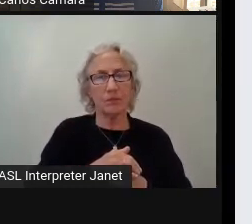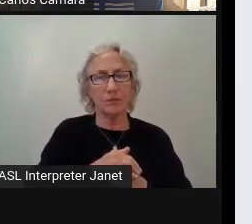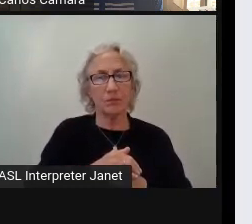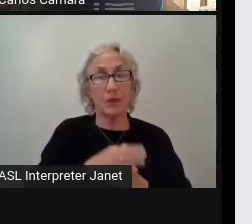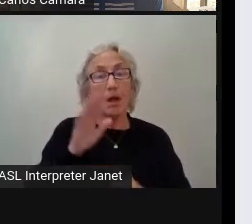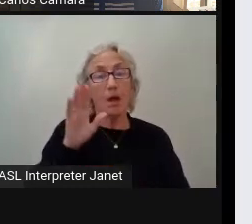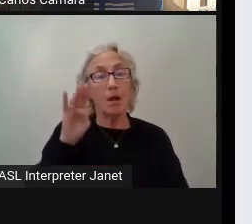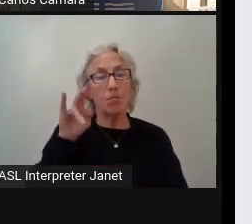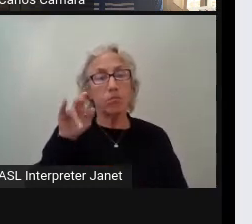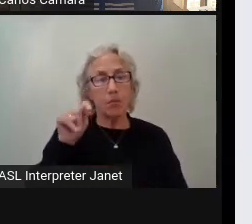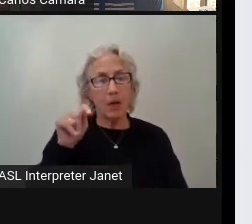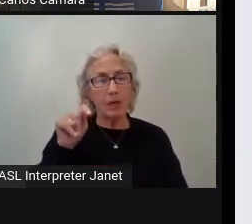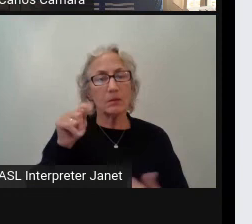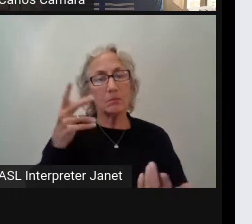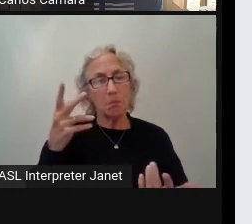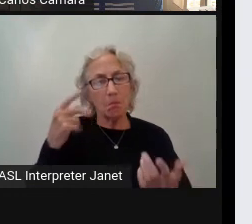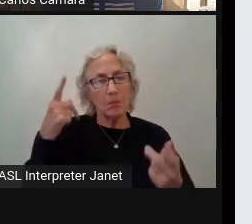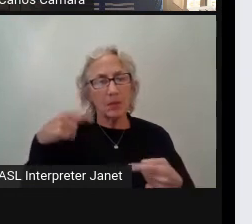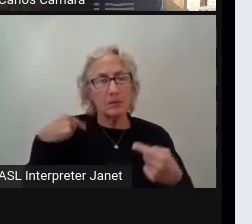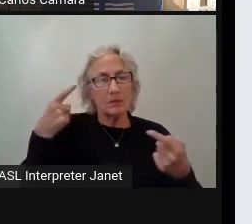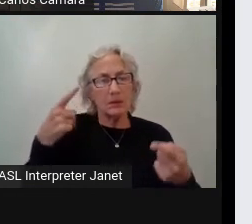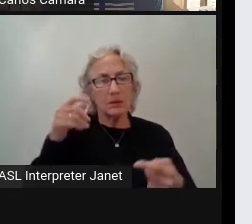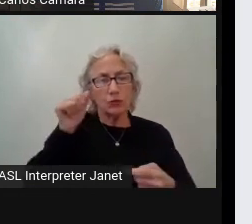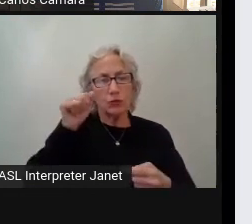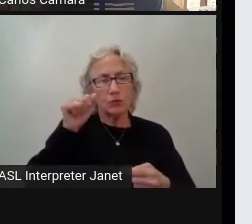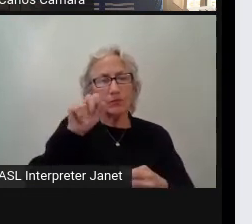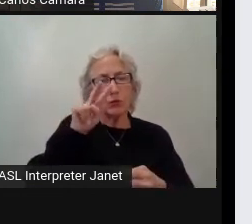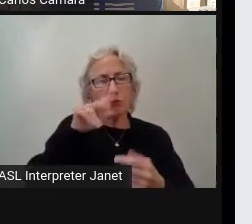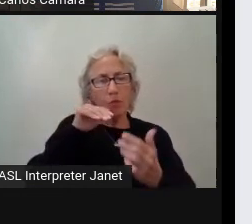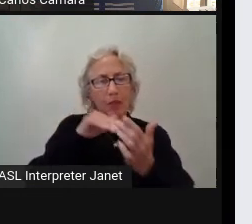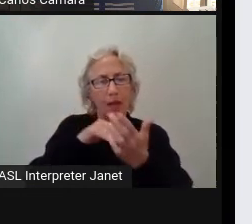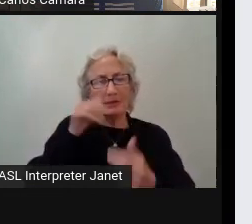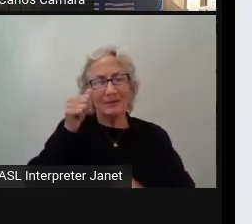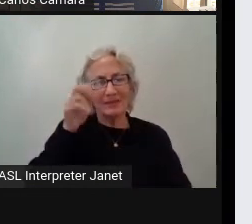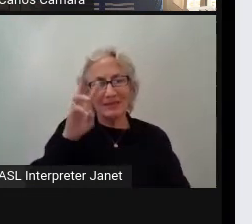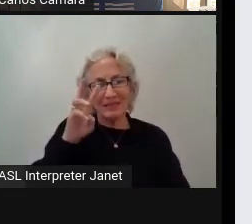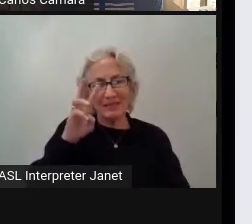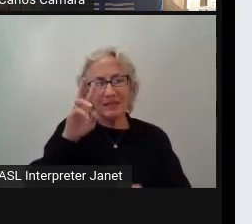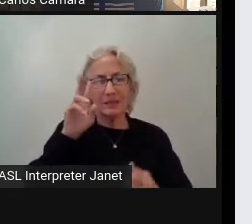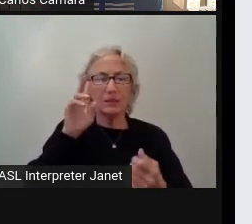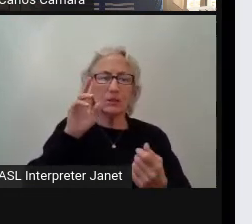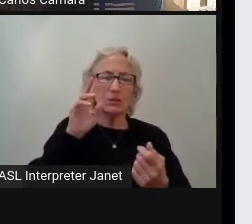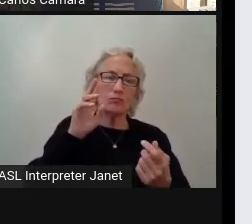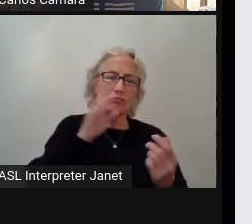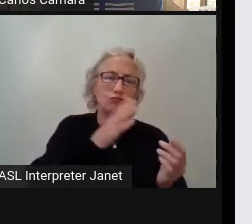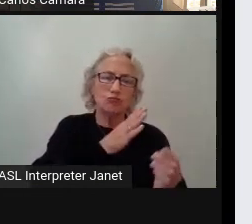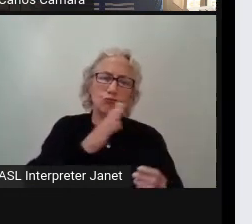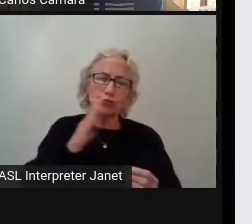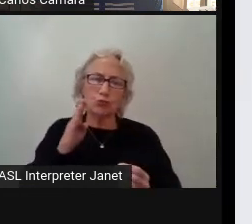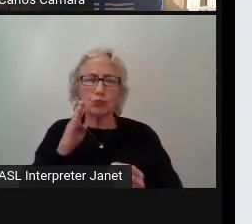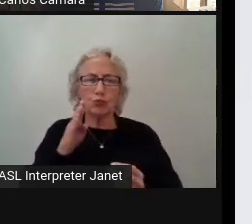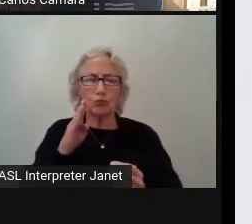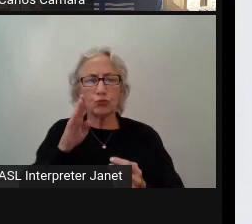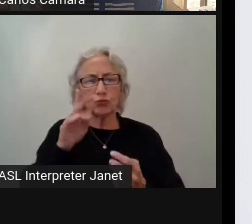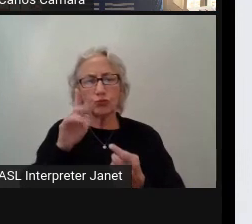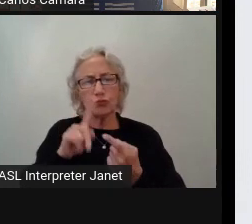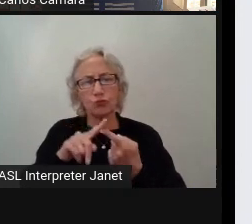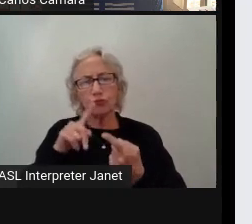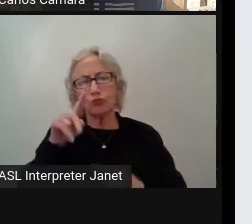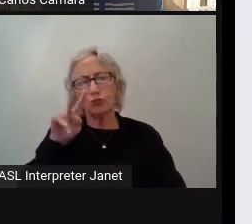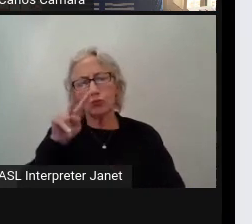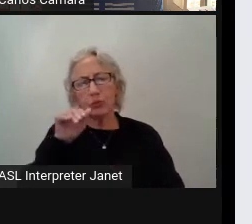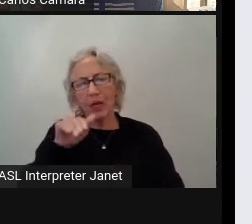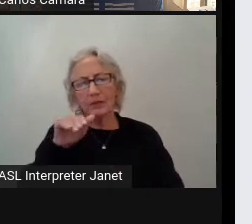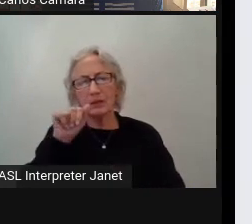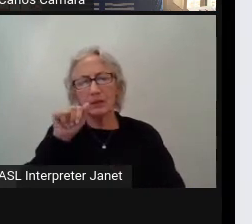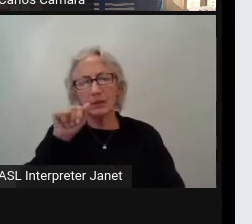Since 2016 till 2019, the new created accessibility team made